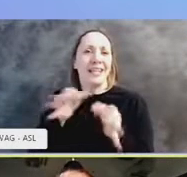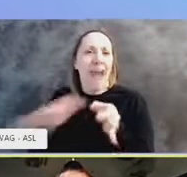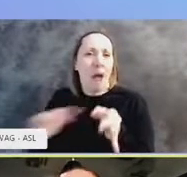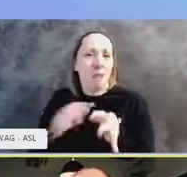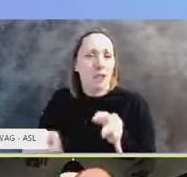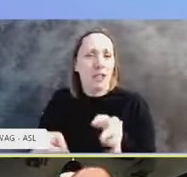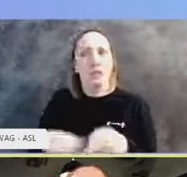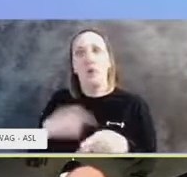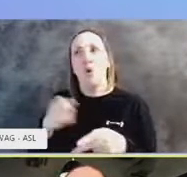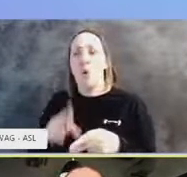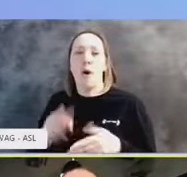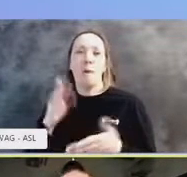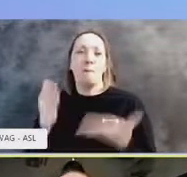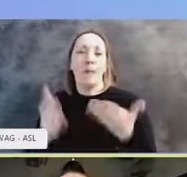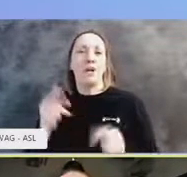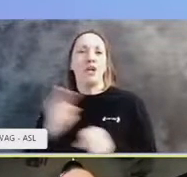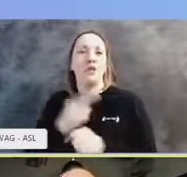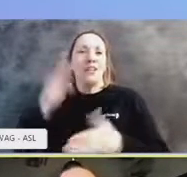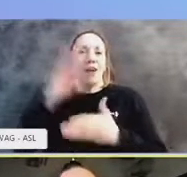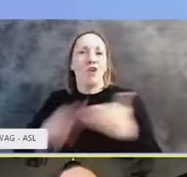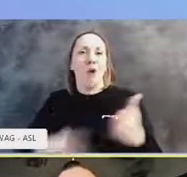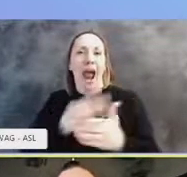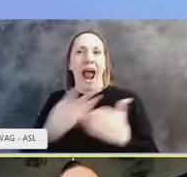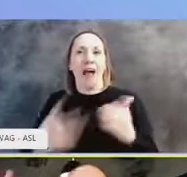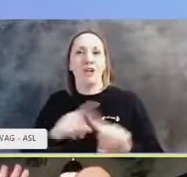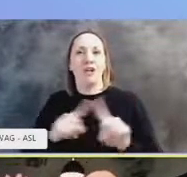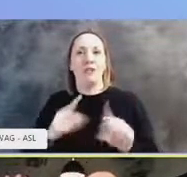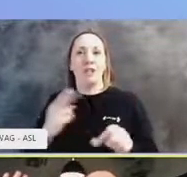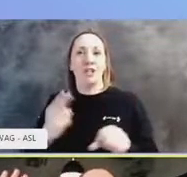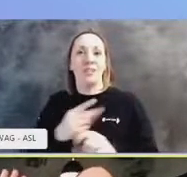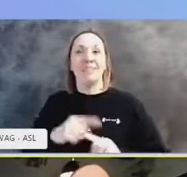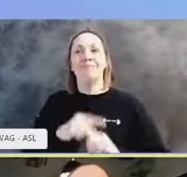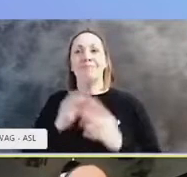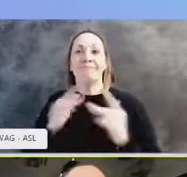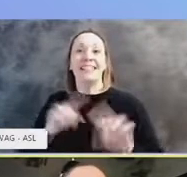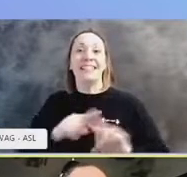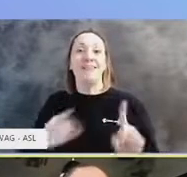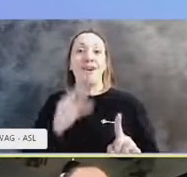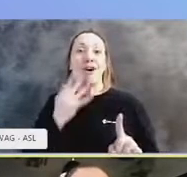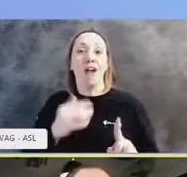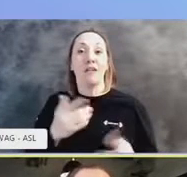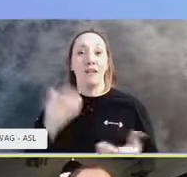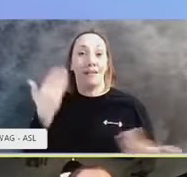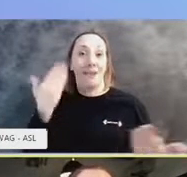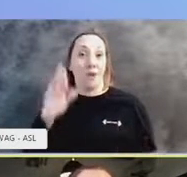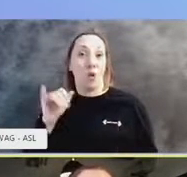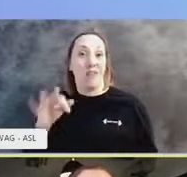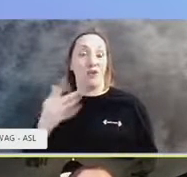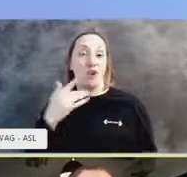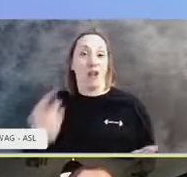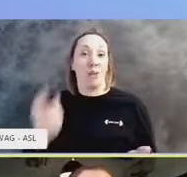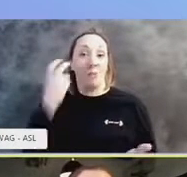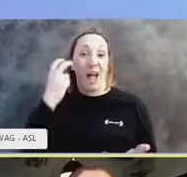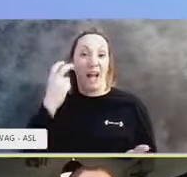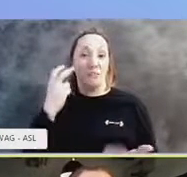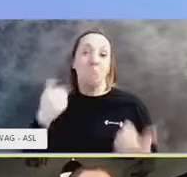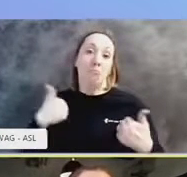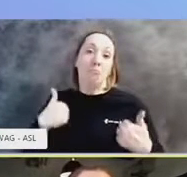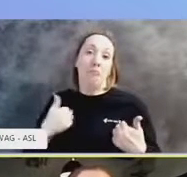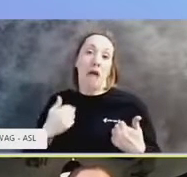screen right now, not turning on captions, a graph graph packed with colors that you can't really tell if you're